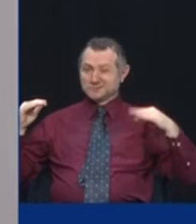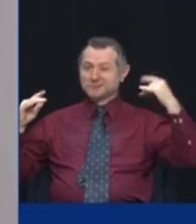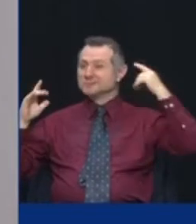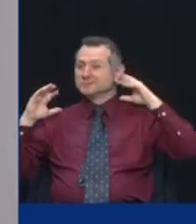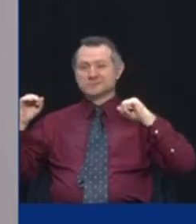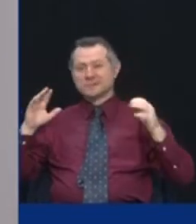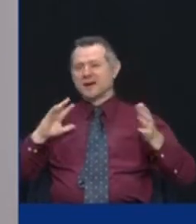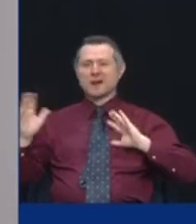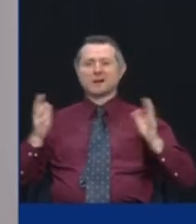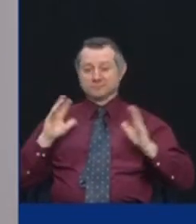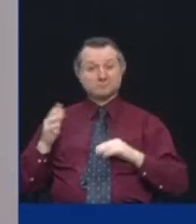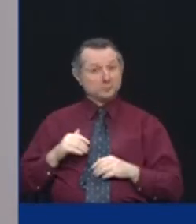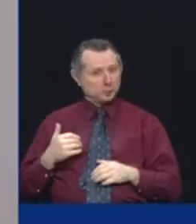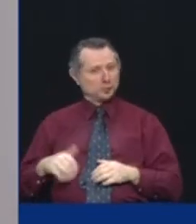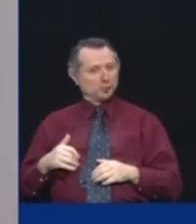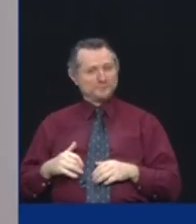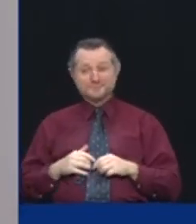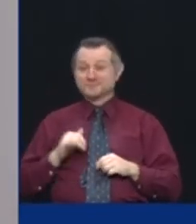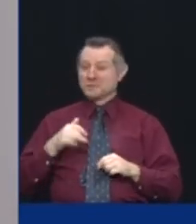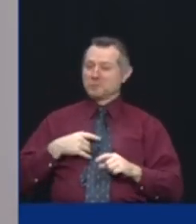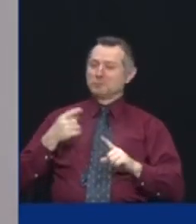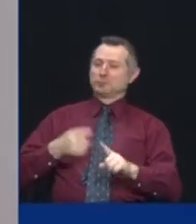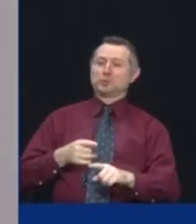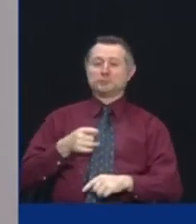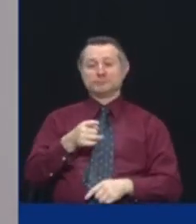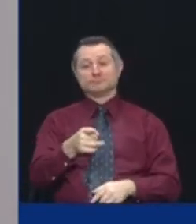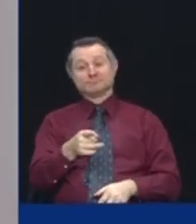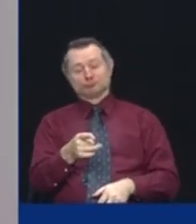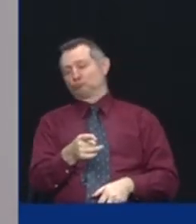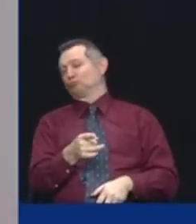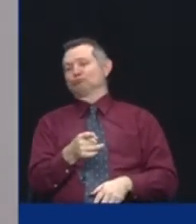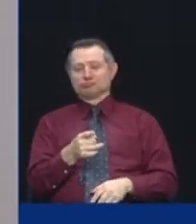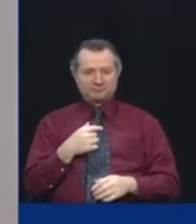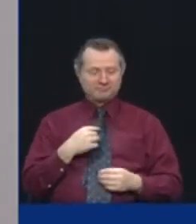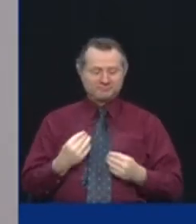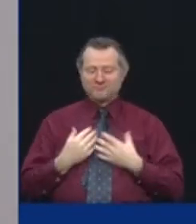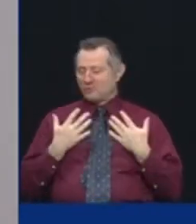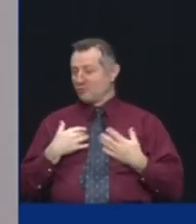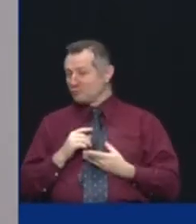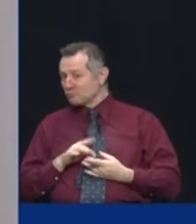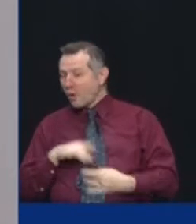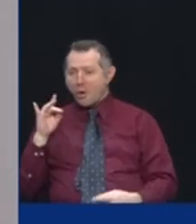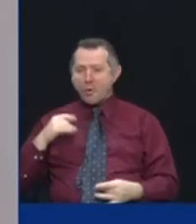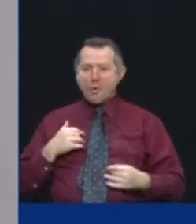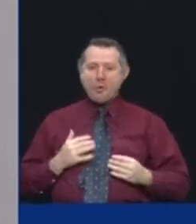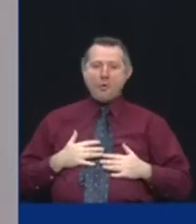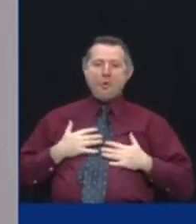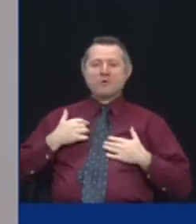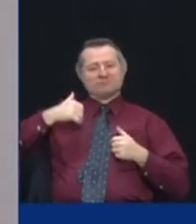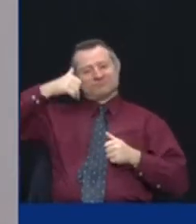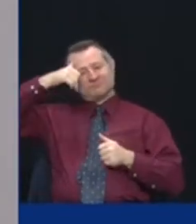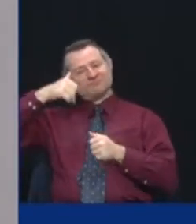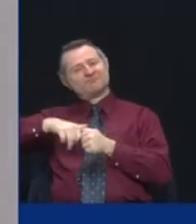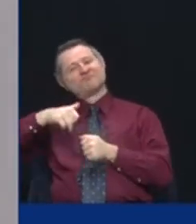CHEERING, DOING SOME OTHER THINGS FROM START TO FINISH. AND THAT'S WHAT IT'S ALL ABOUT.